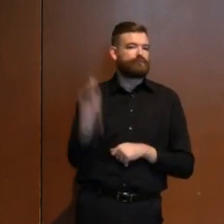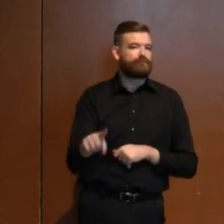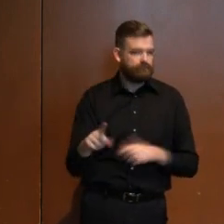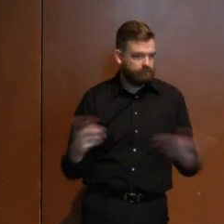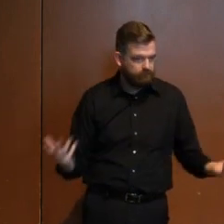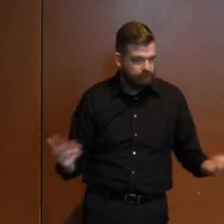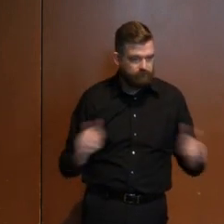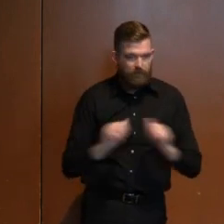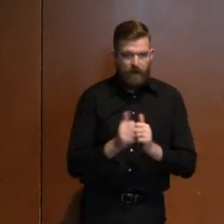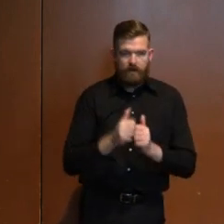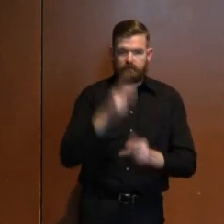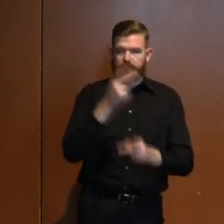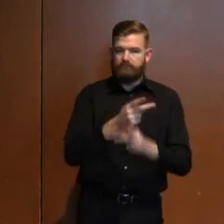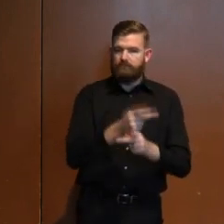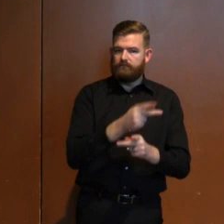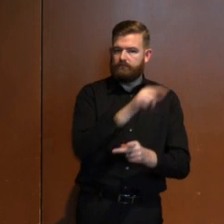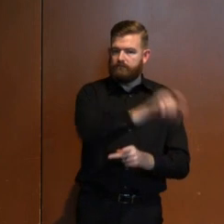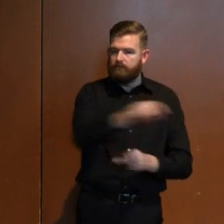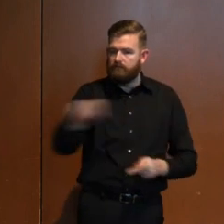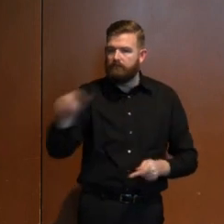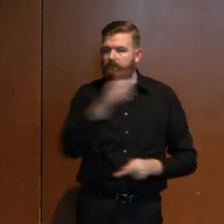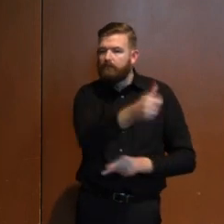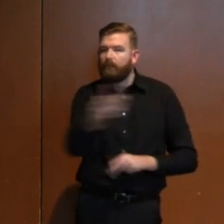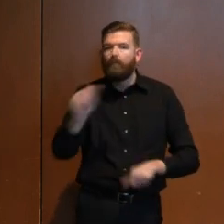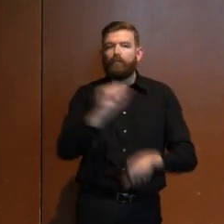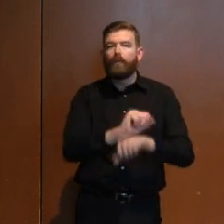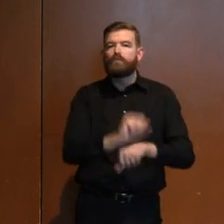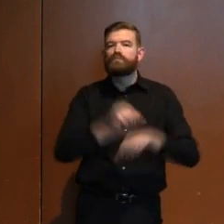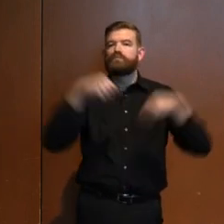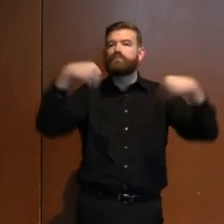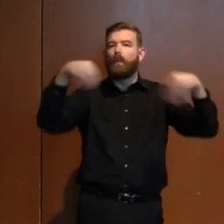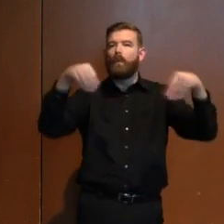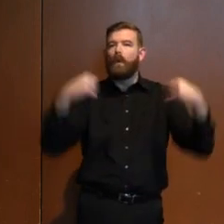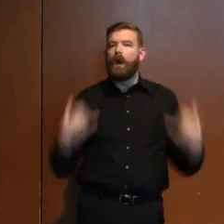ON MONDAY, I GAVE A PHONE NUMBER FOR EMPLOYEES TO REPORT NONESSENTIAL WORKPLACES THAT